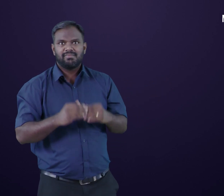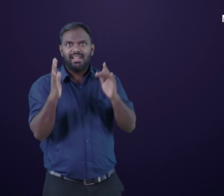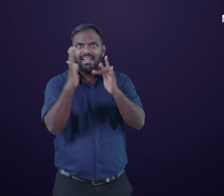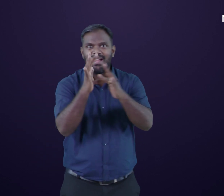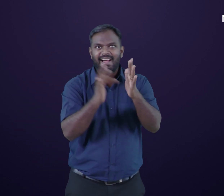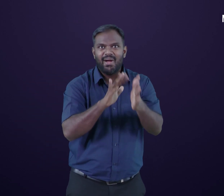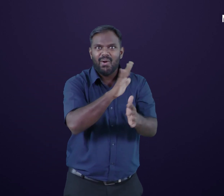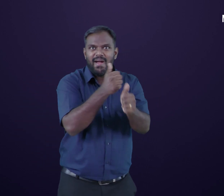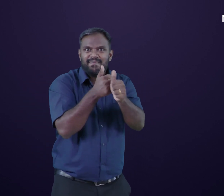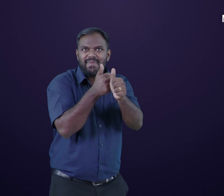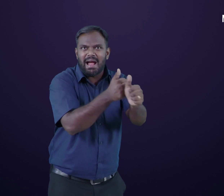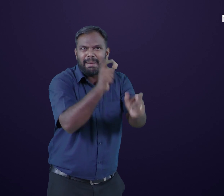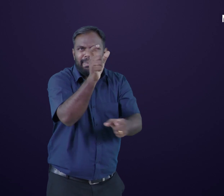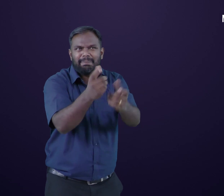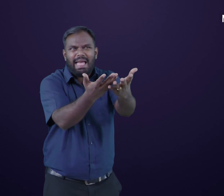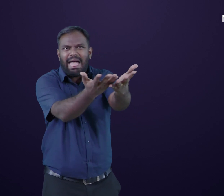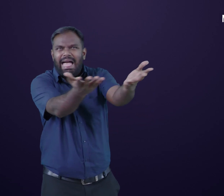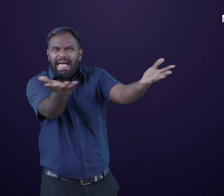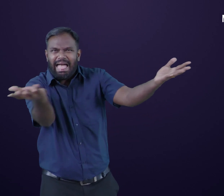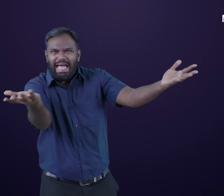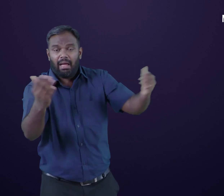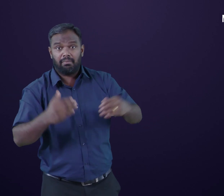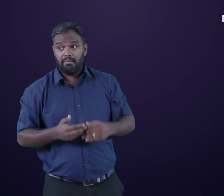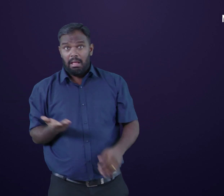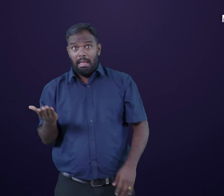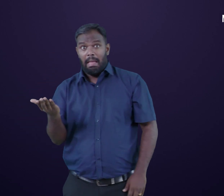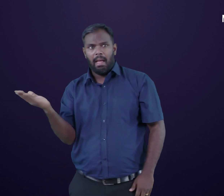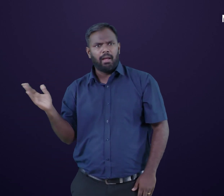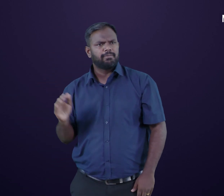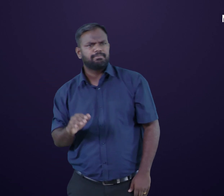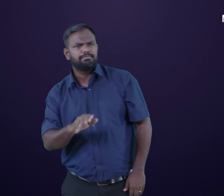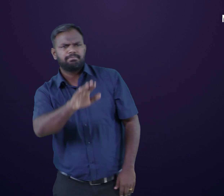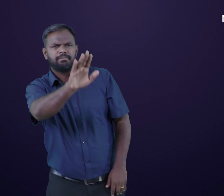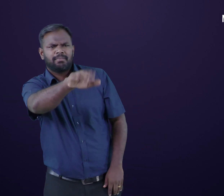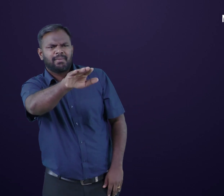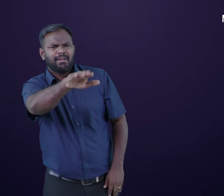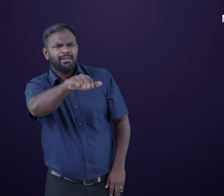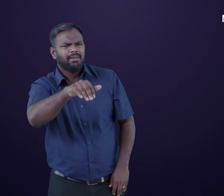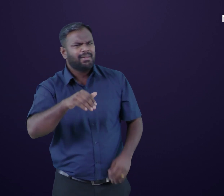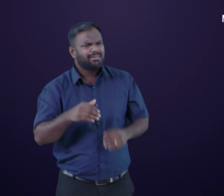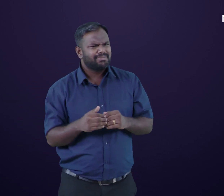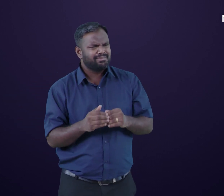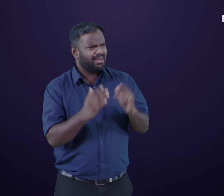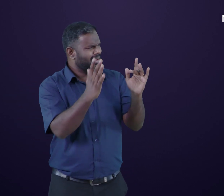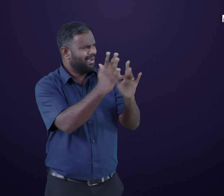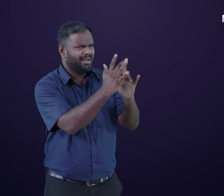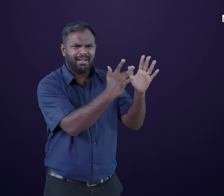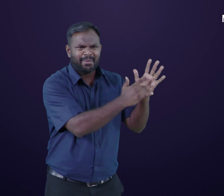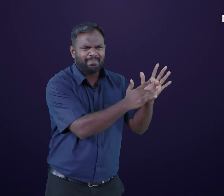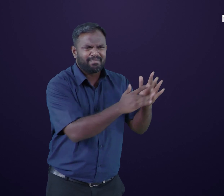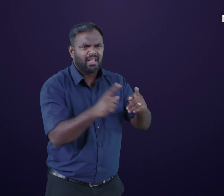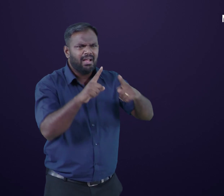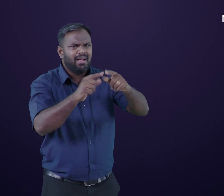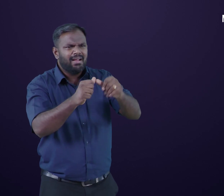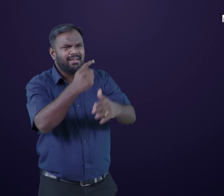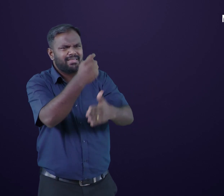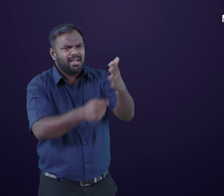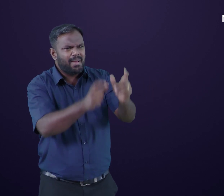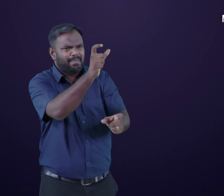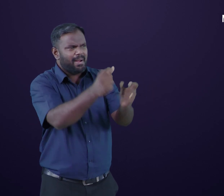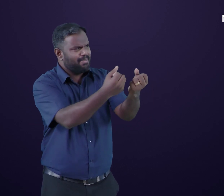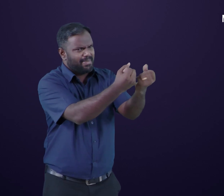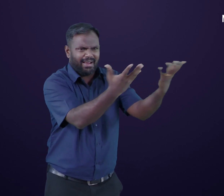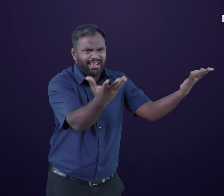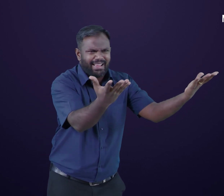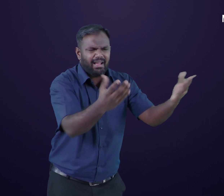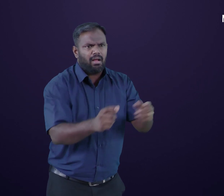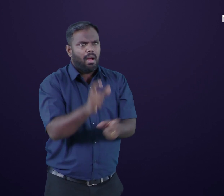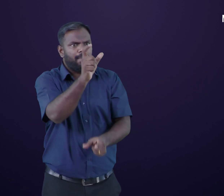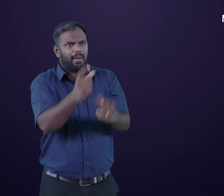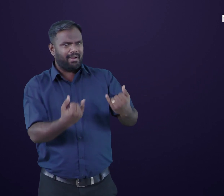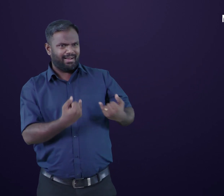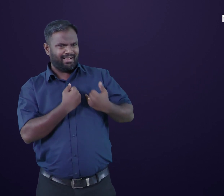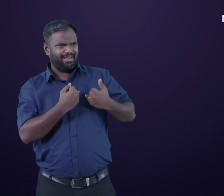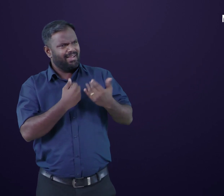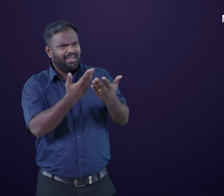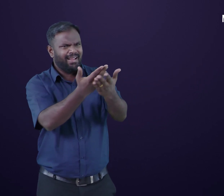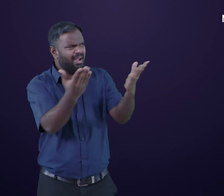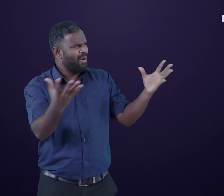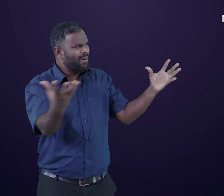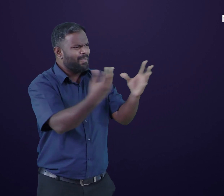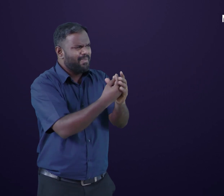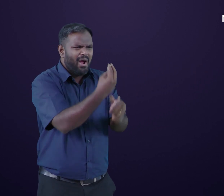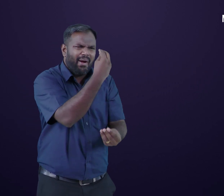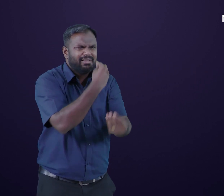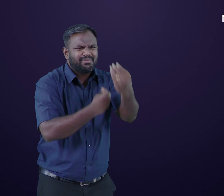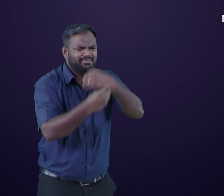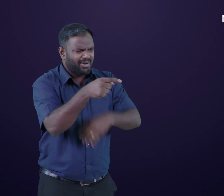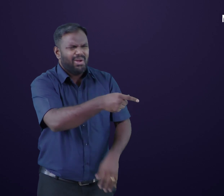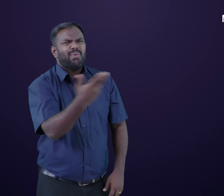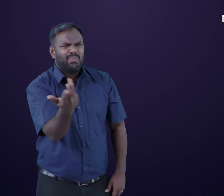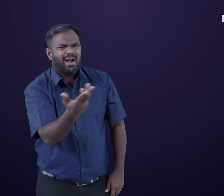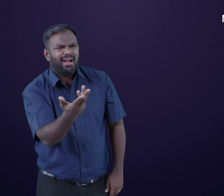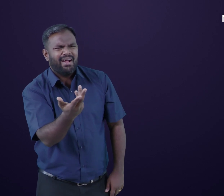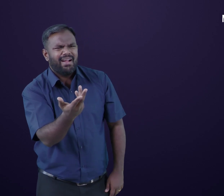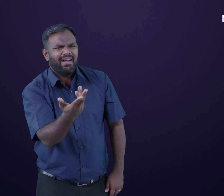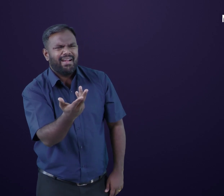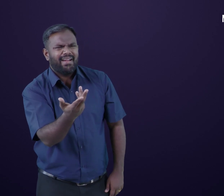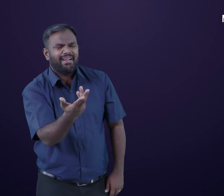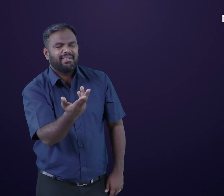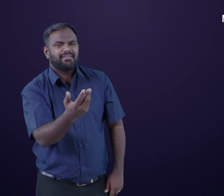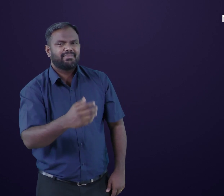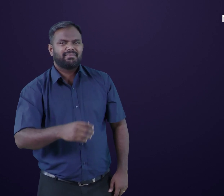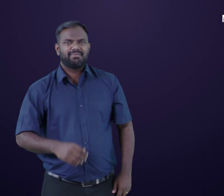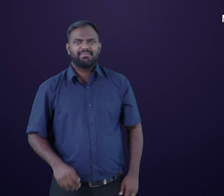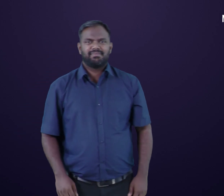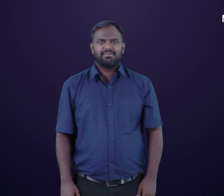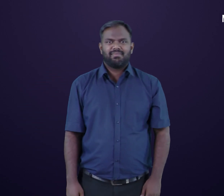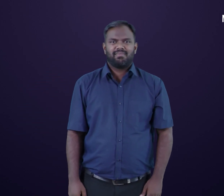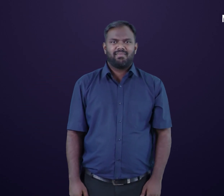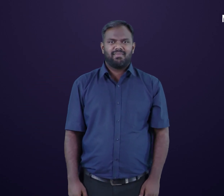they asked his followers, “Why does he eat with tax collectors and other sinners?”